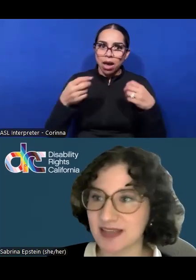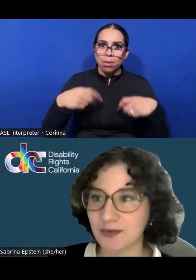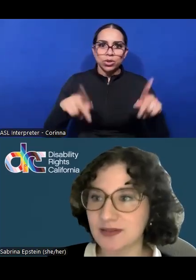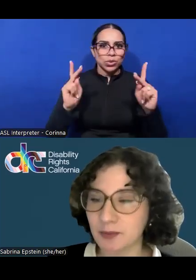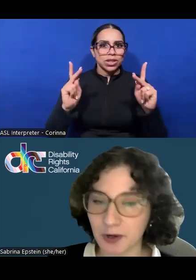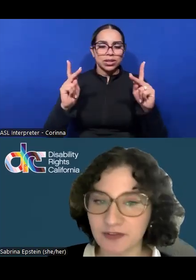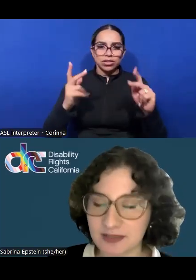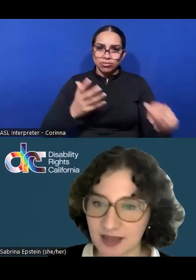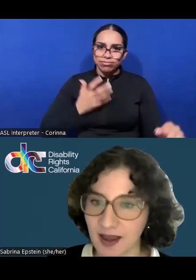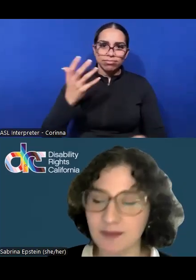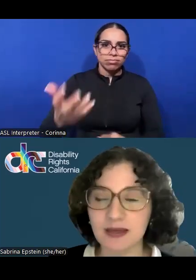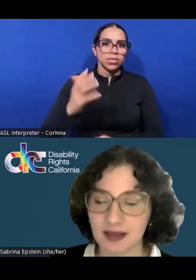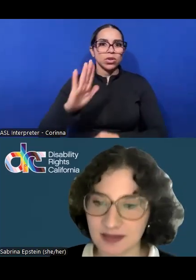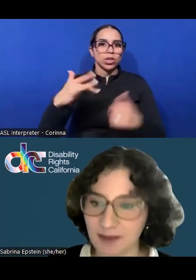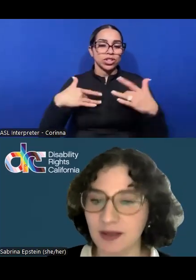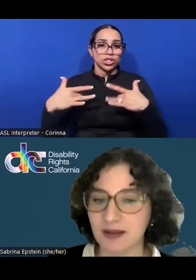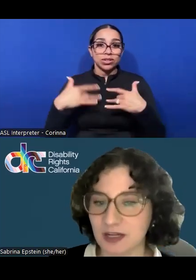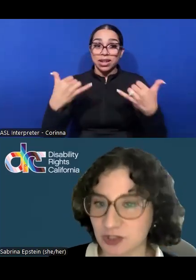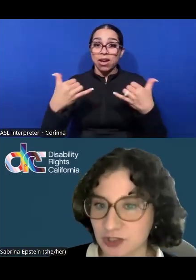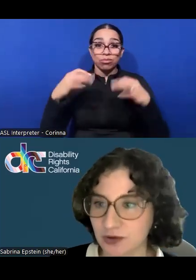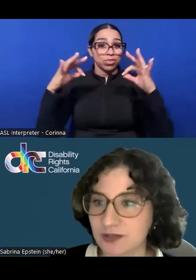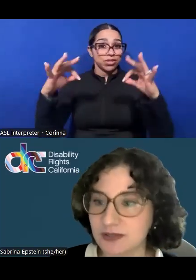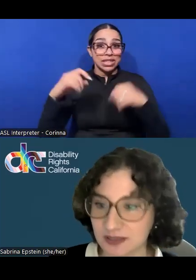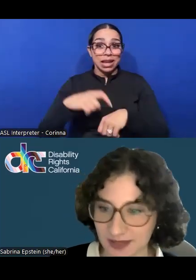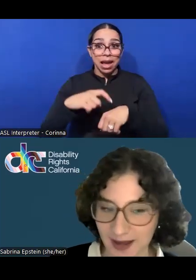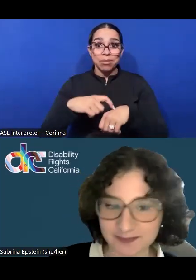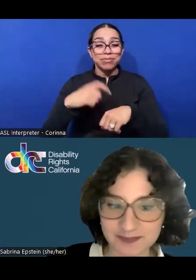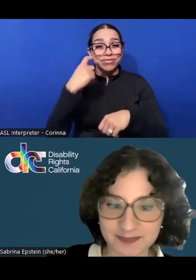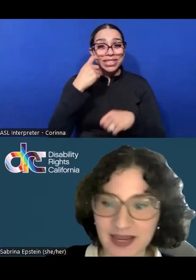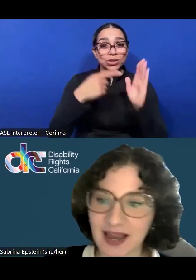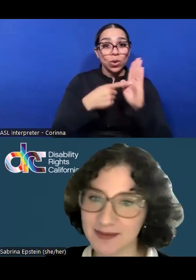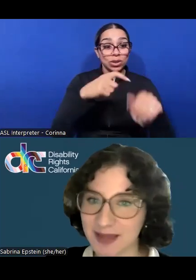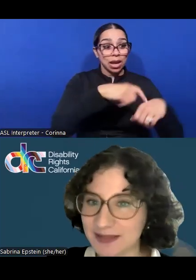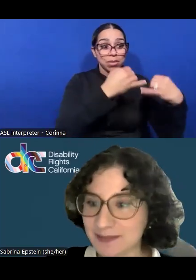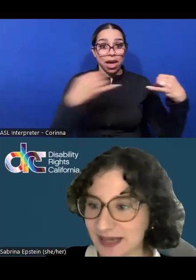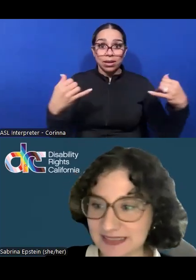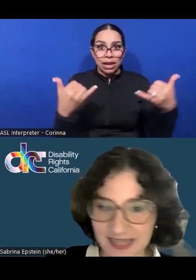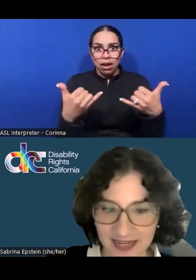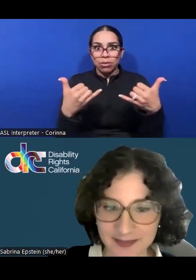Now is the perfect time in that timeline that I just showed you to do that. I'm now going to pass it to Anna.